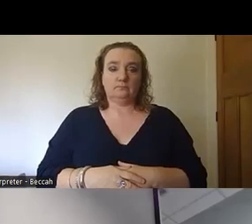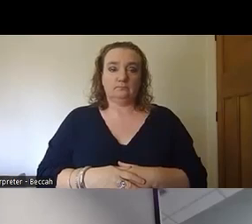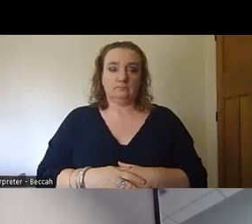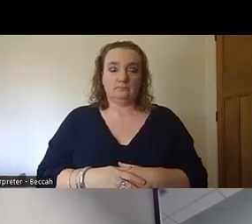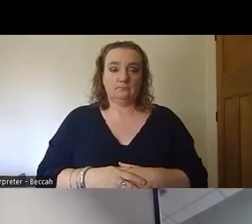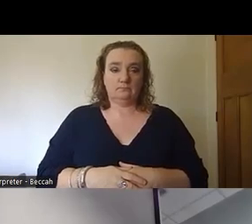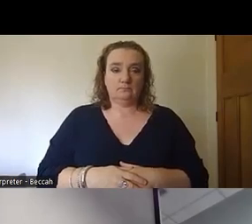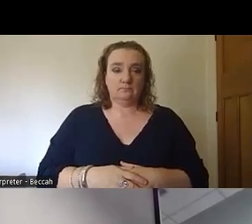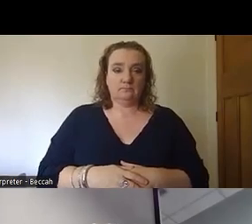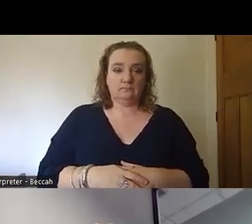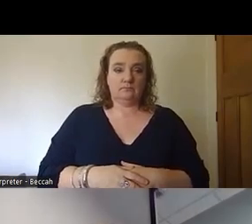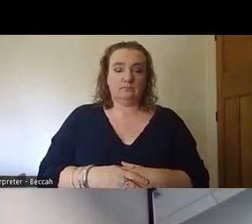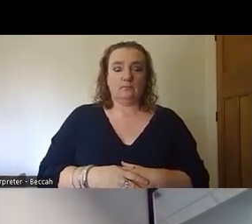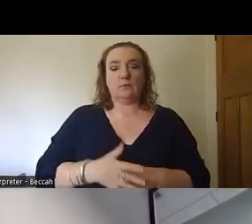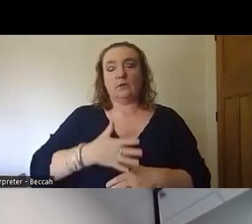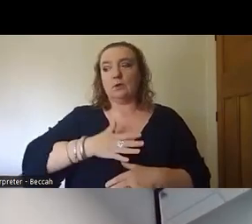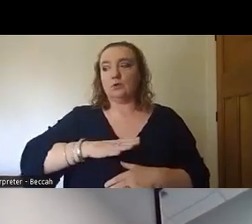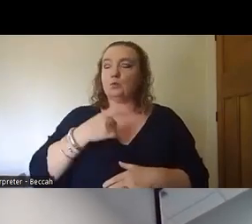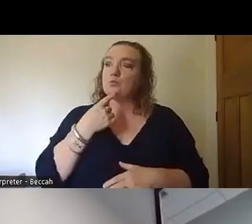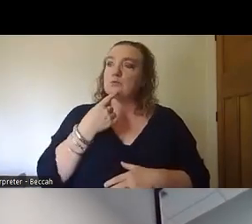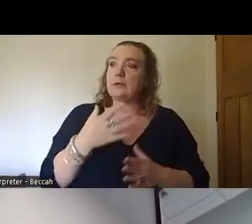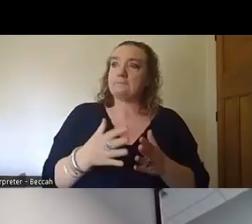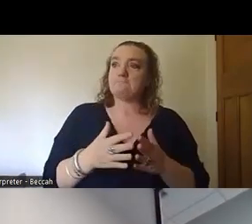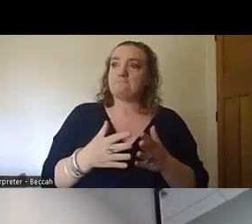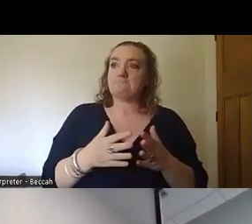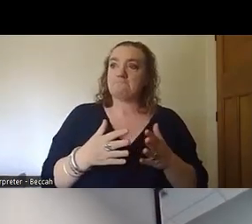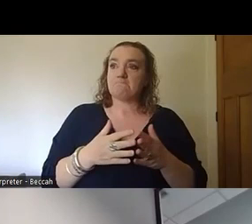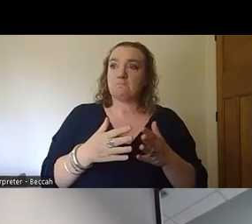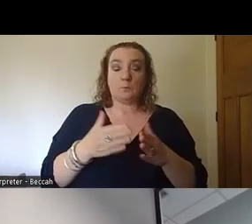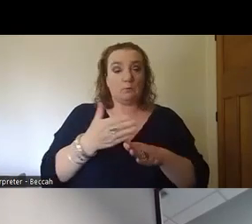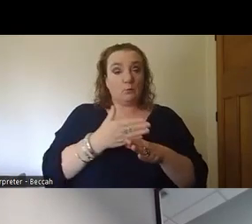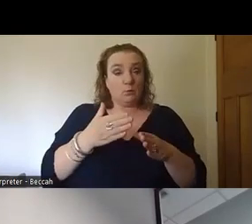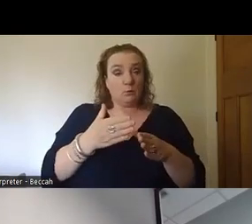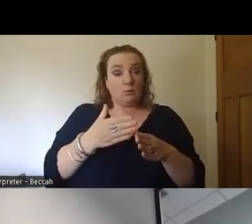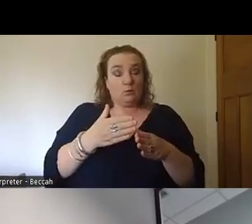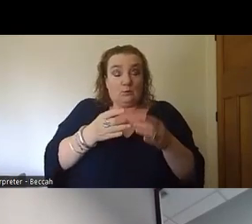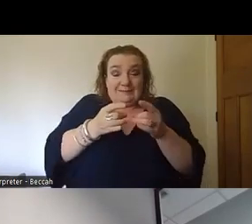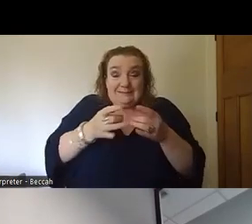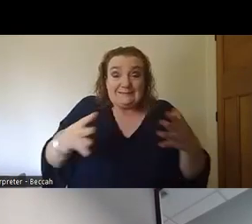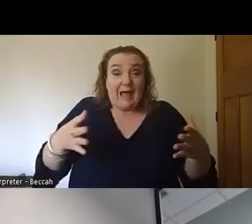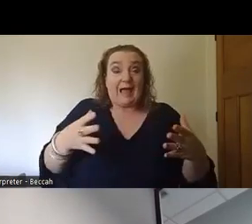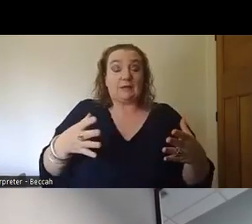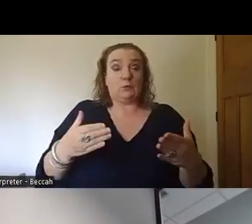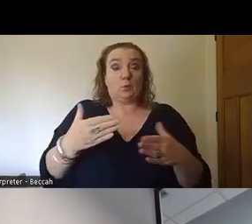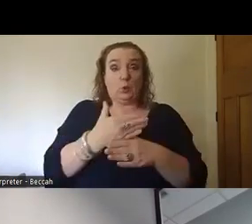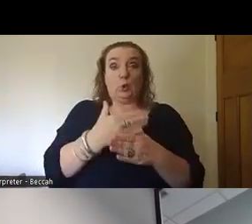Just just to sort of set the scene, as we embarked upon the work with the refresh of the New Zealand curriculum,